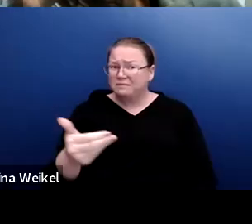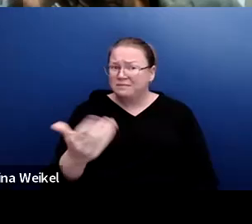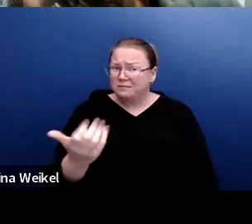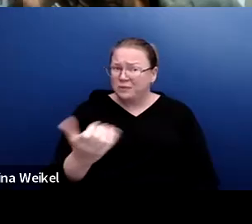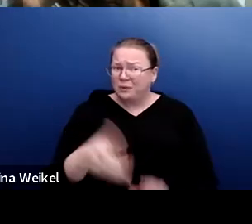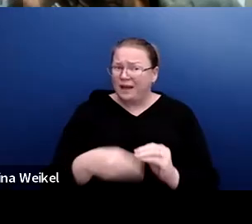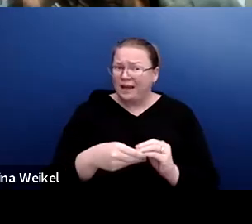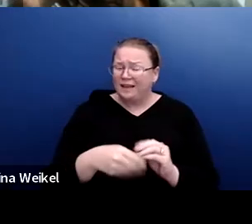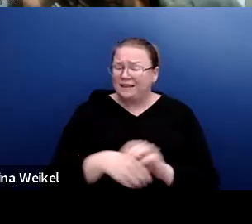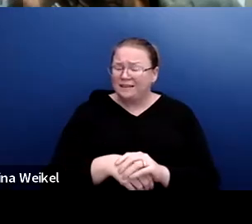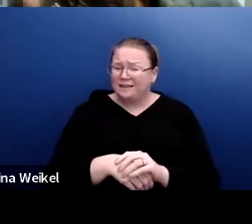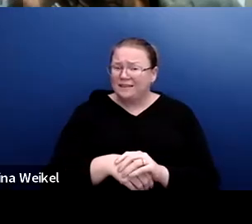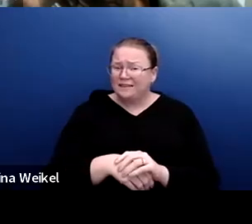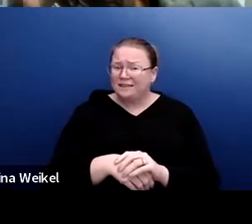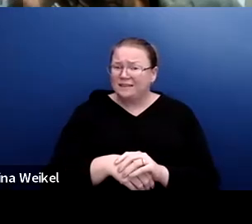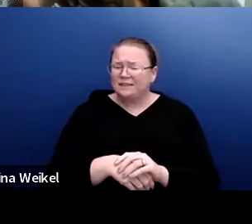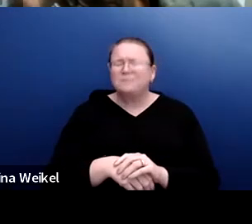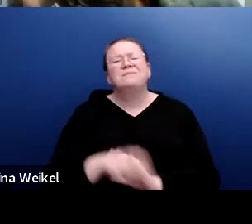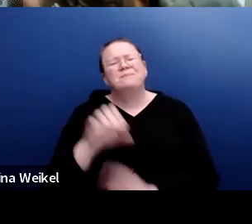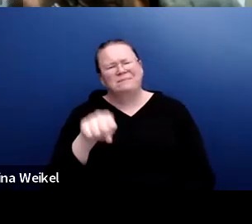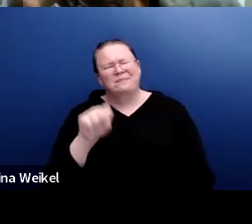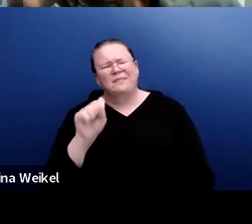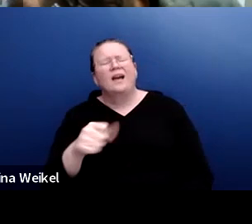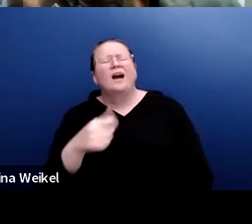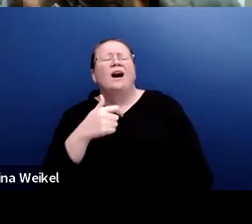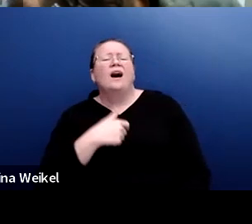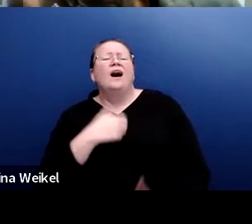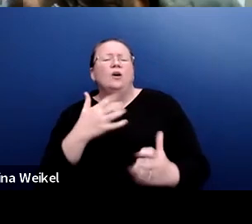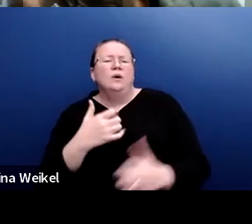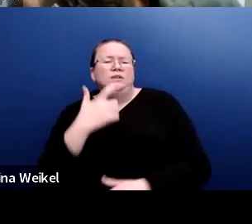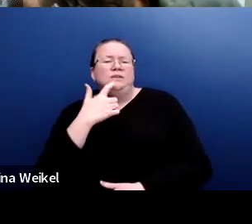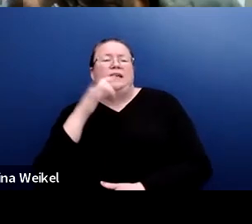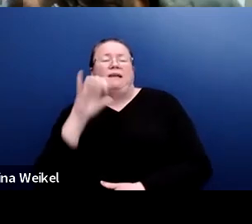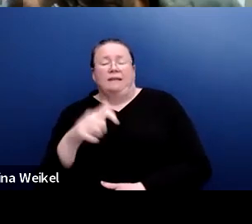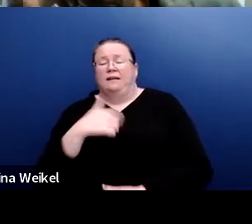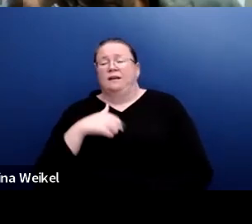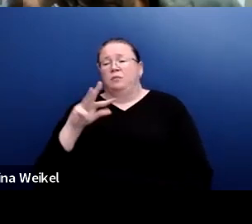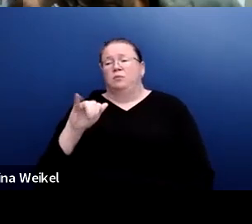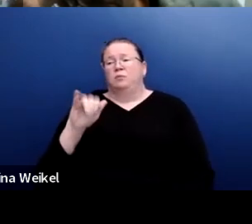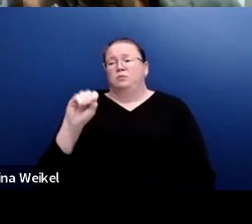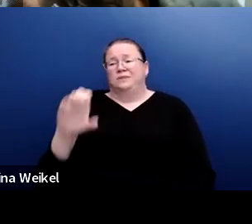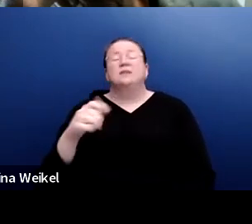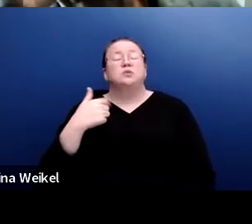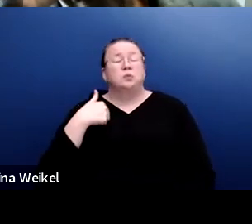it's even more difficult when they are competing with little CIL like us. I didn't know if other people were having similar experiences around that.